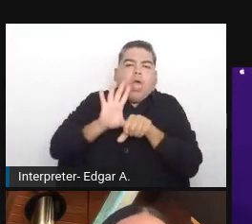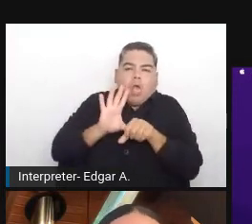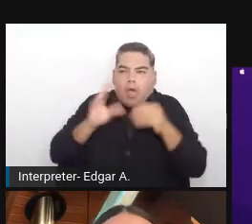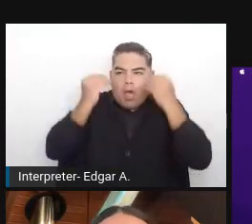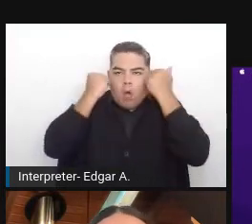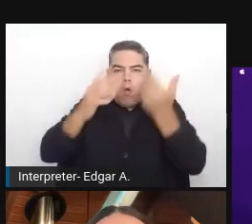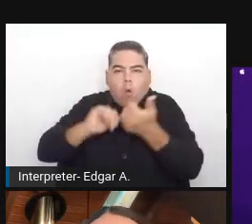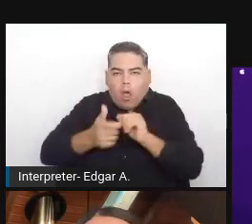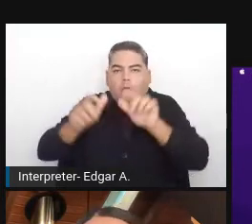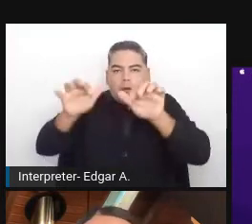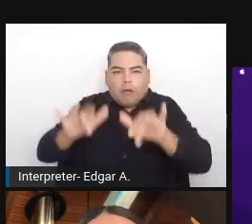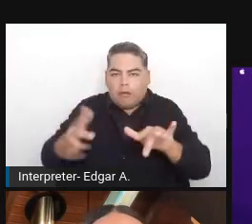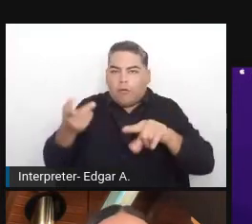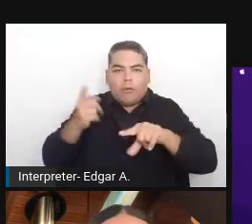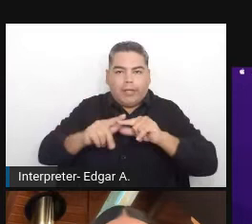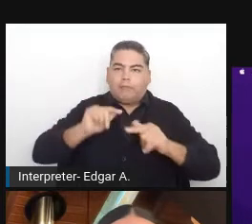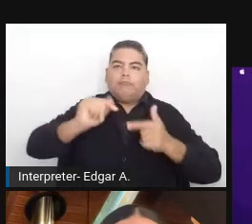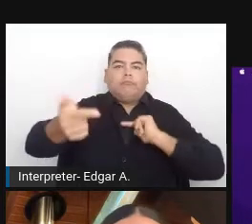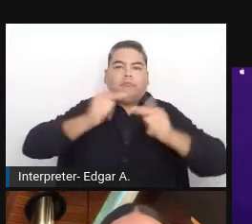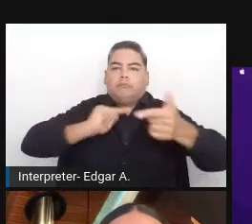they can't place orders, they can't contact you.